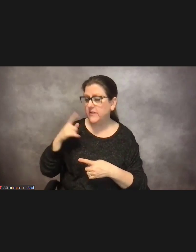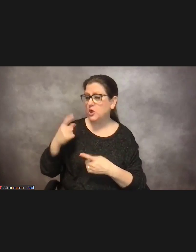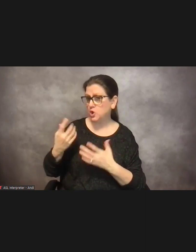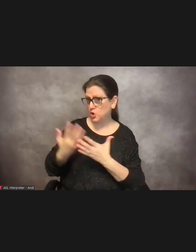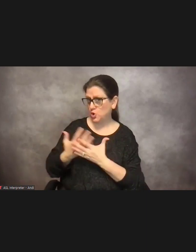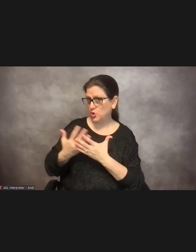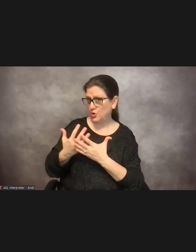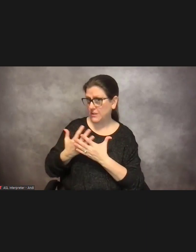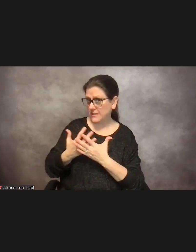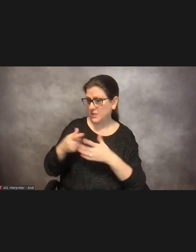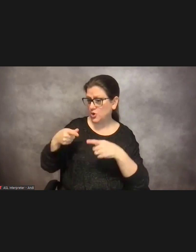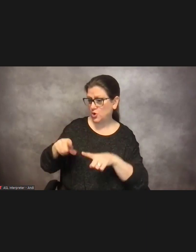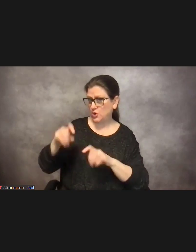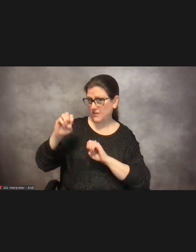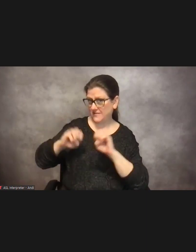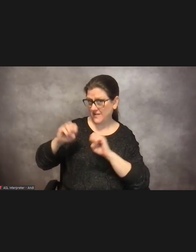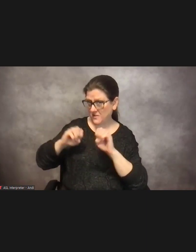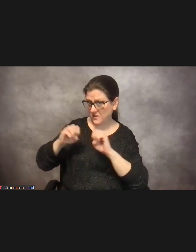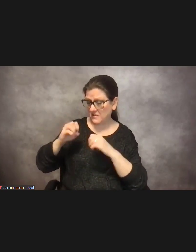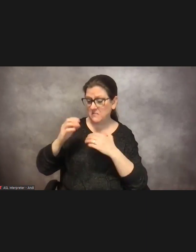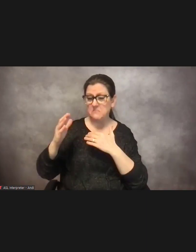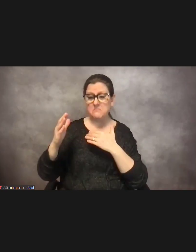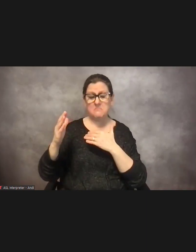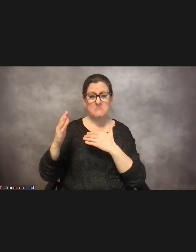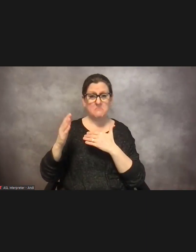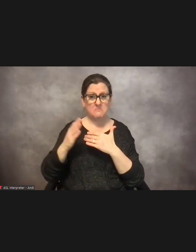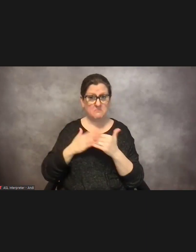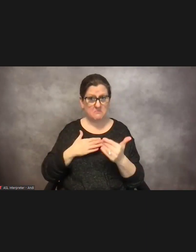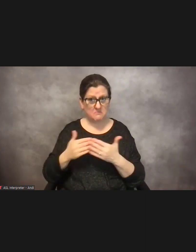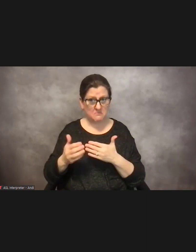Should we screen during the evaluation, even though you